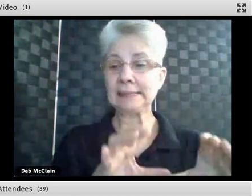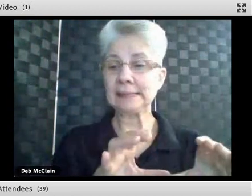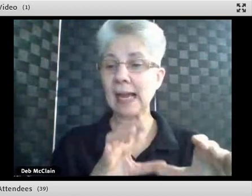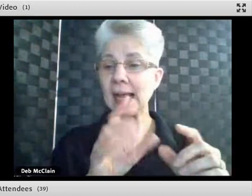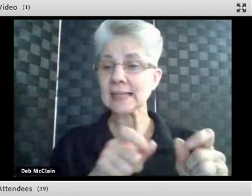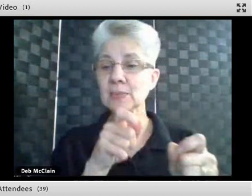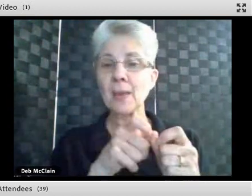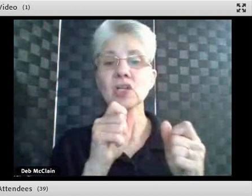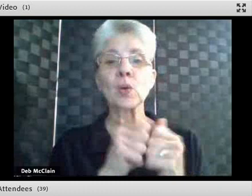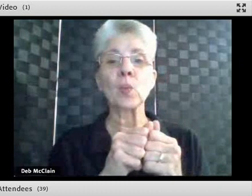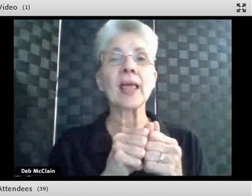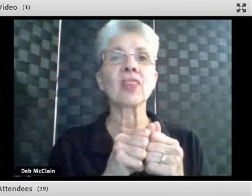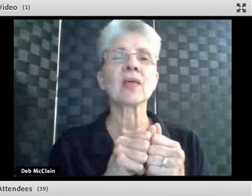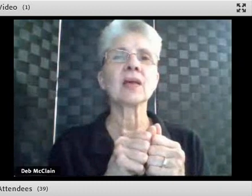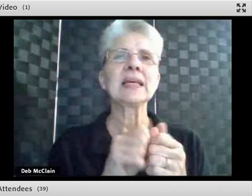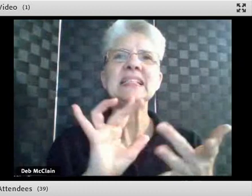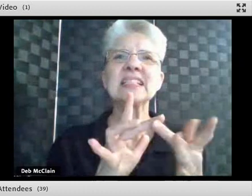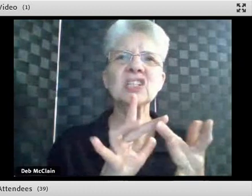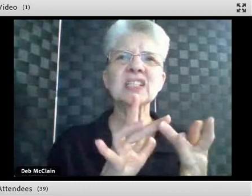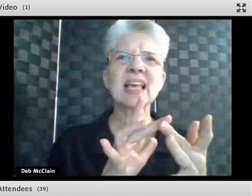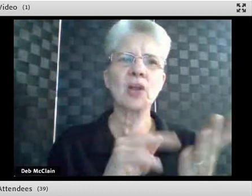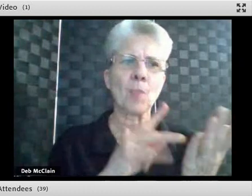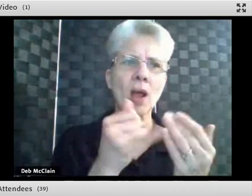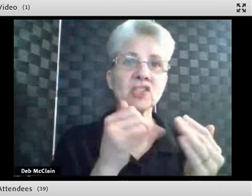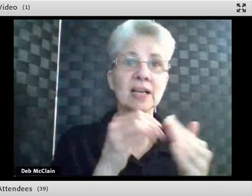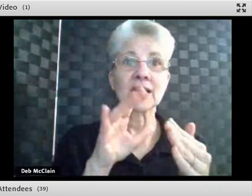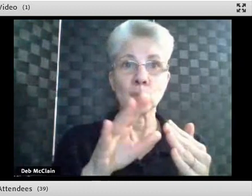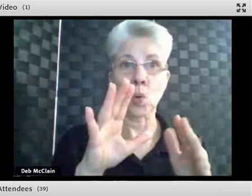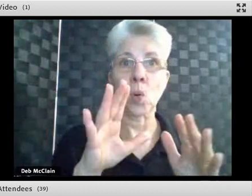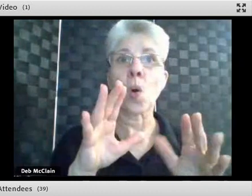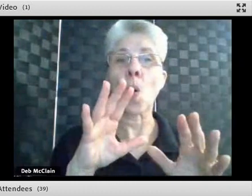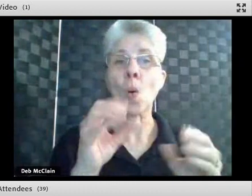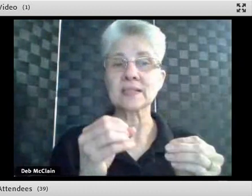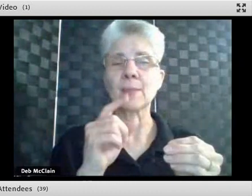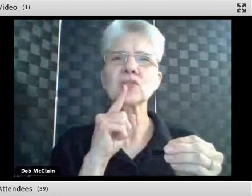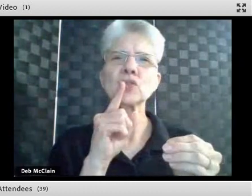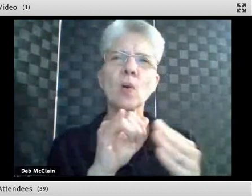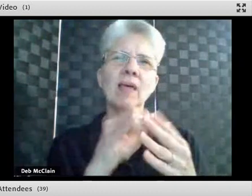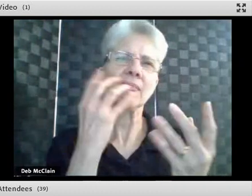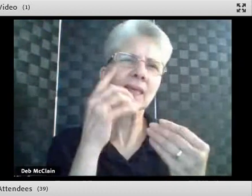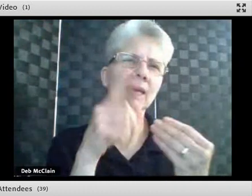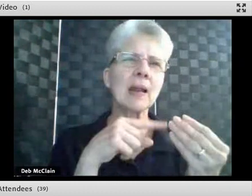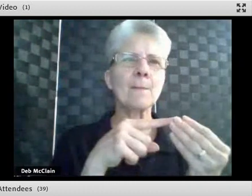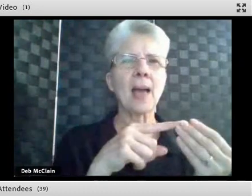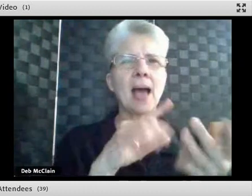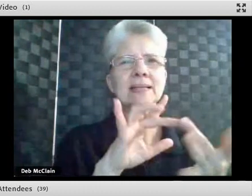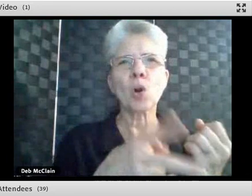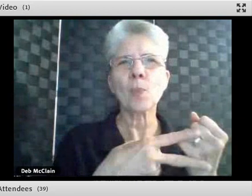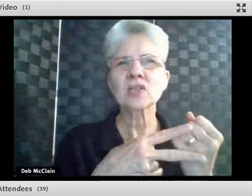particularly with digitization projects in your organization. Make sure that they're thinking about digital preservation